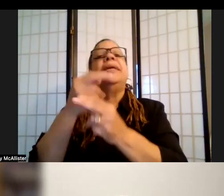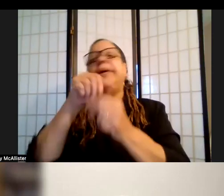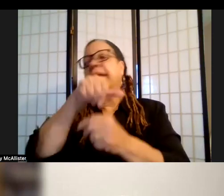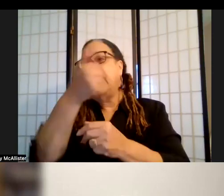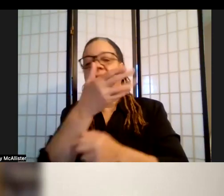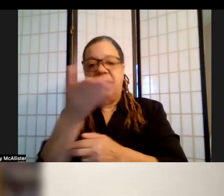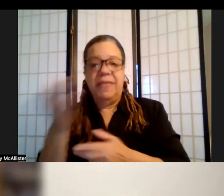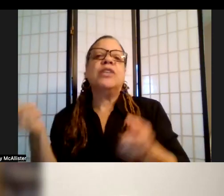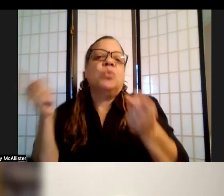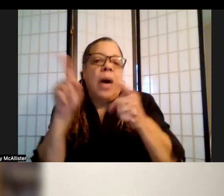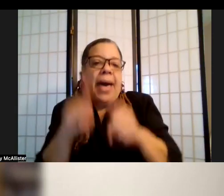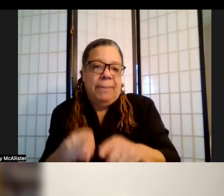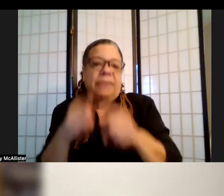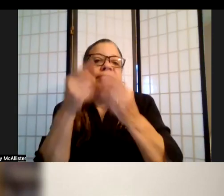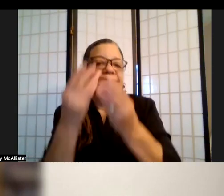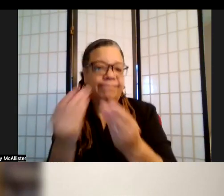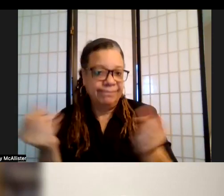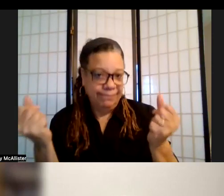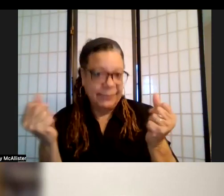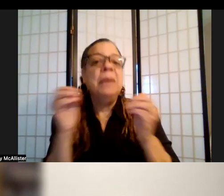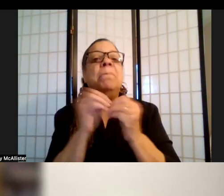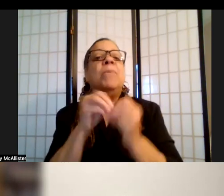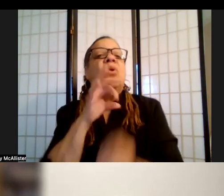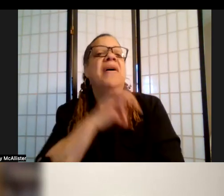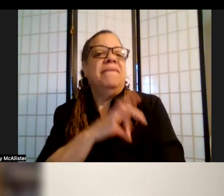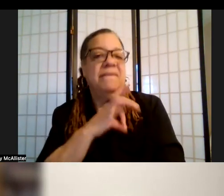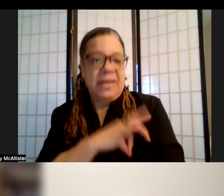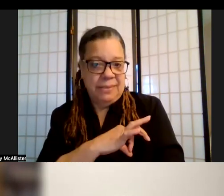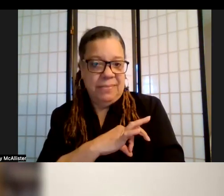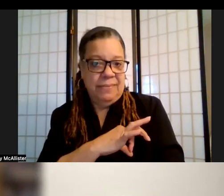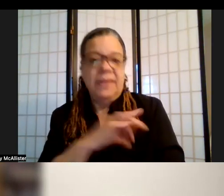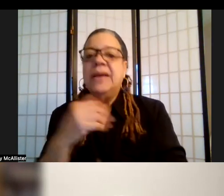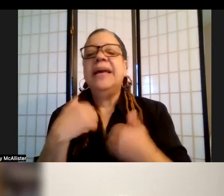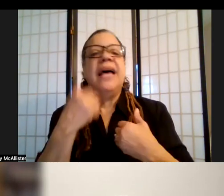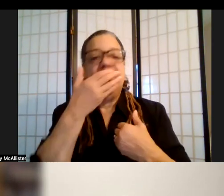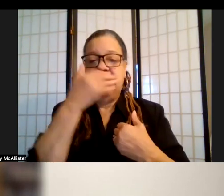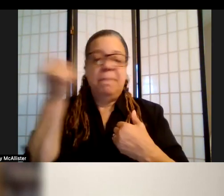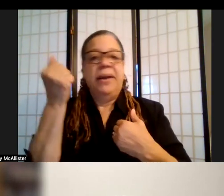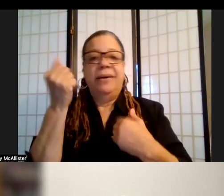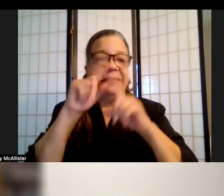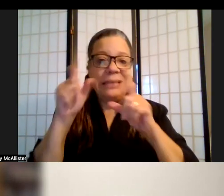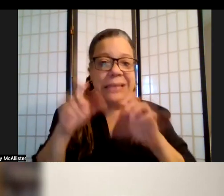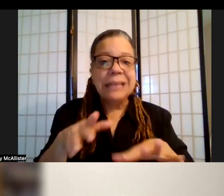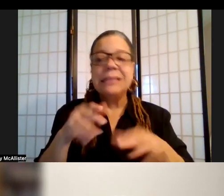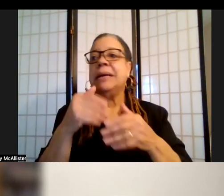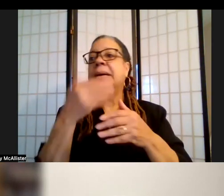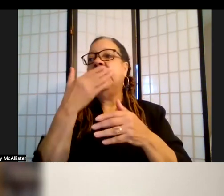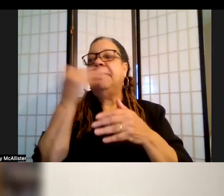start to put in, come in place, because there will be more investment in having better diagnostics. And, and, and, and uh,